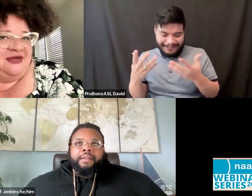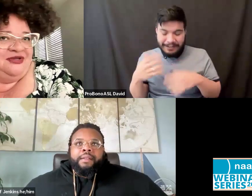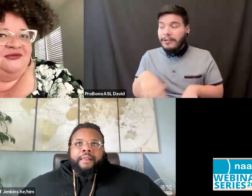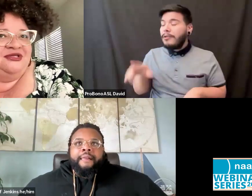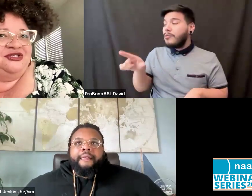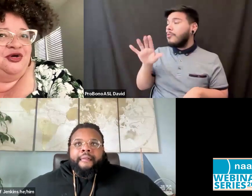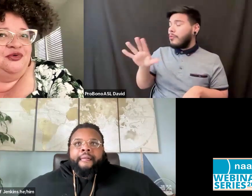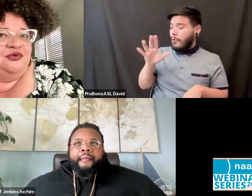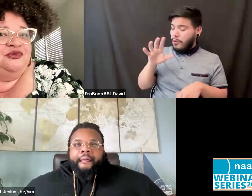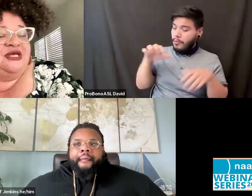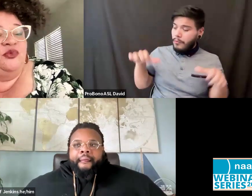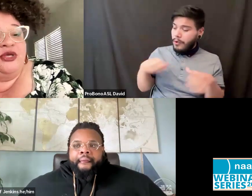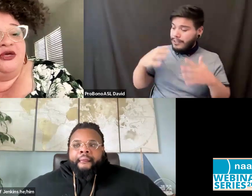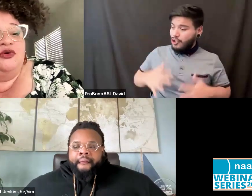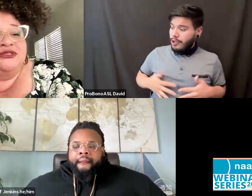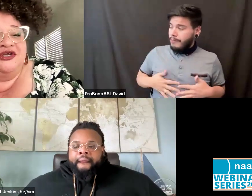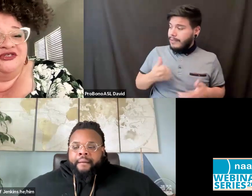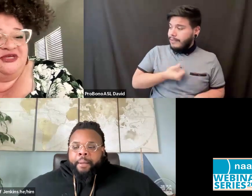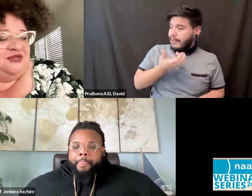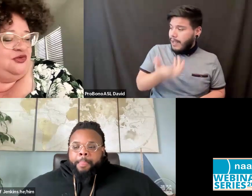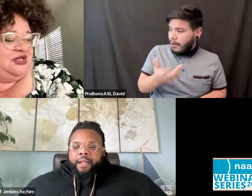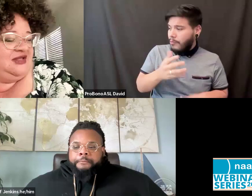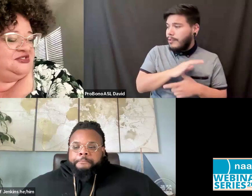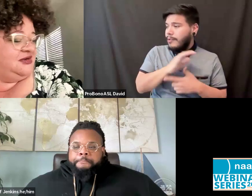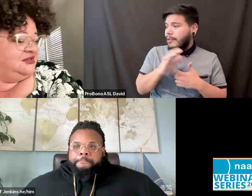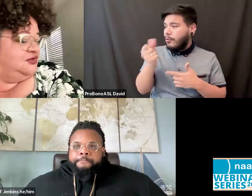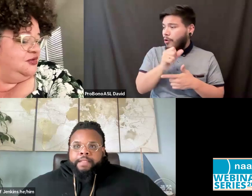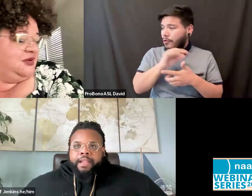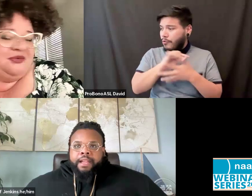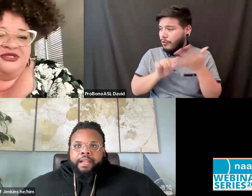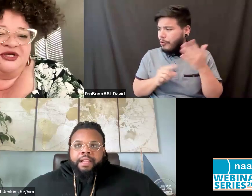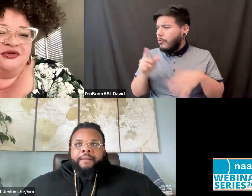and when you talk about the show, you say we who is on your team that you want to give a shout out to or you want people to know